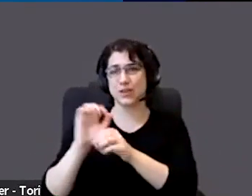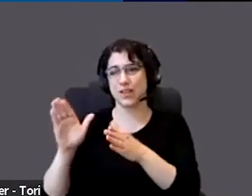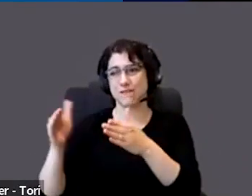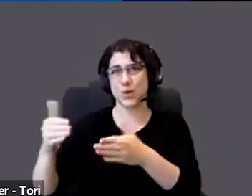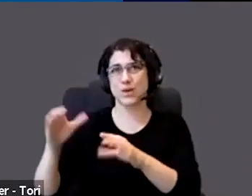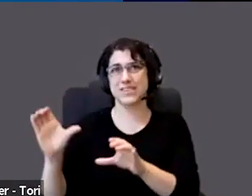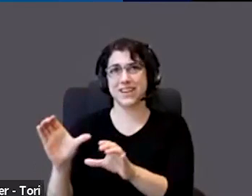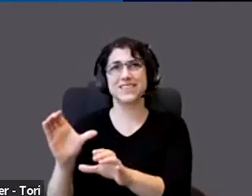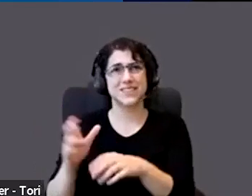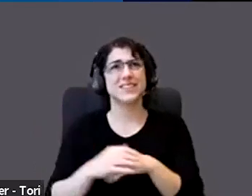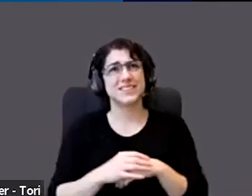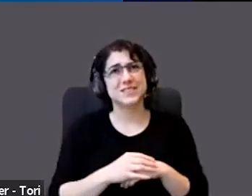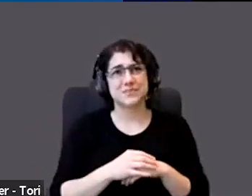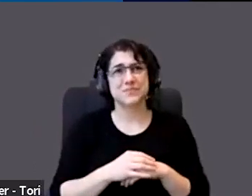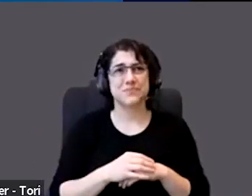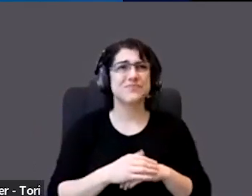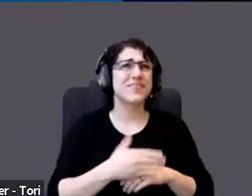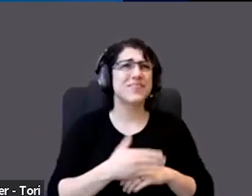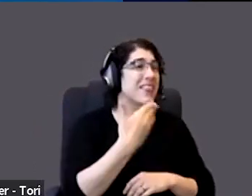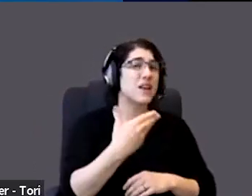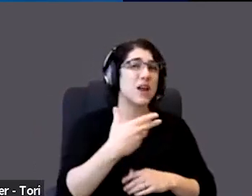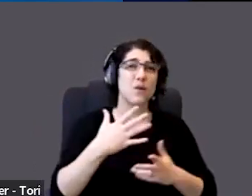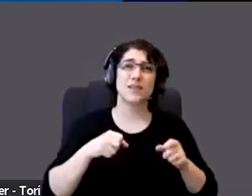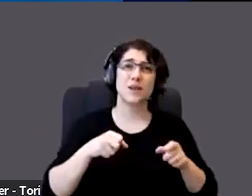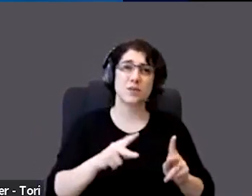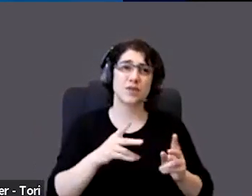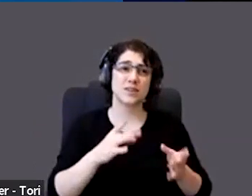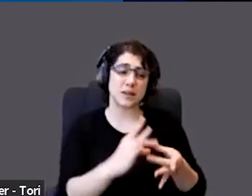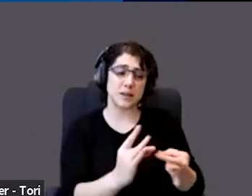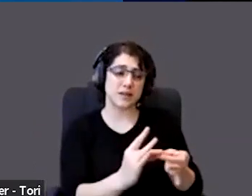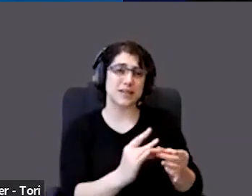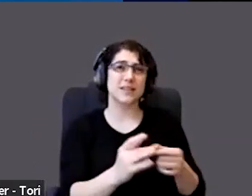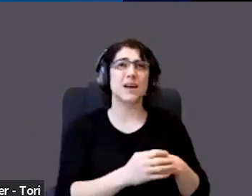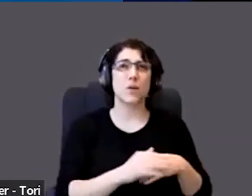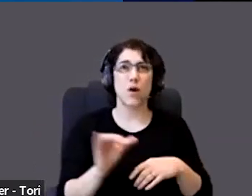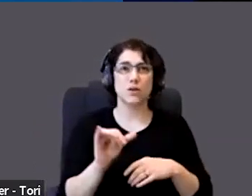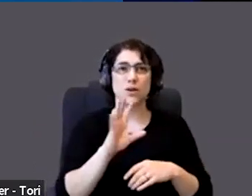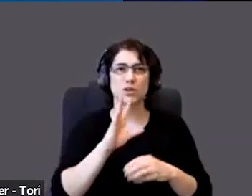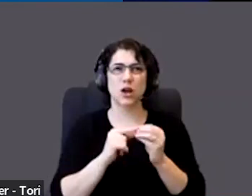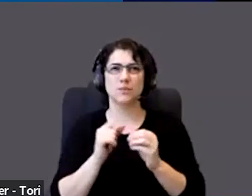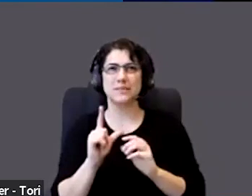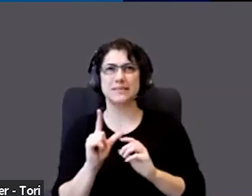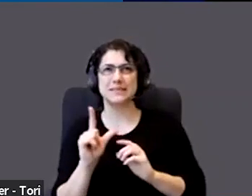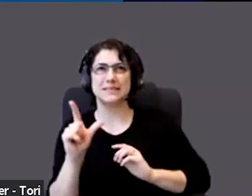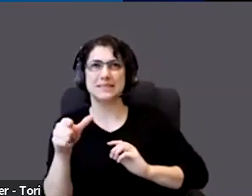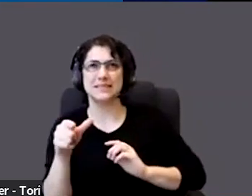Thanks, Dan. Let me take the opportunity to mention something here. And we're also going to talk about it briefly when we talk about the laboratory working group.